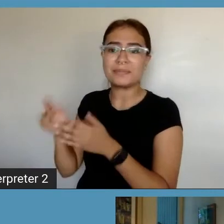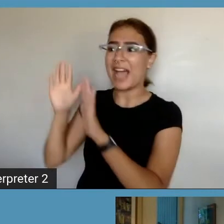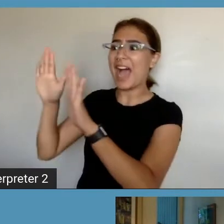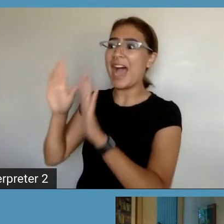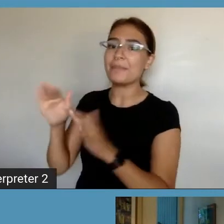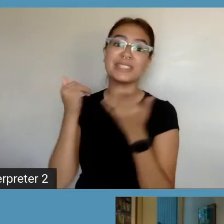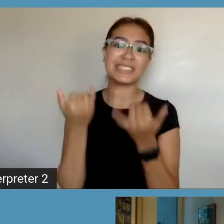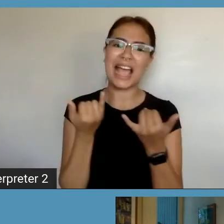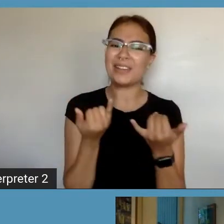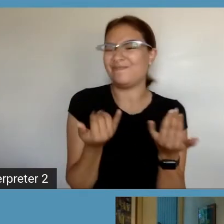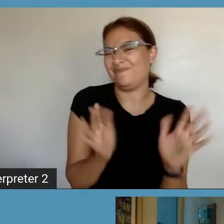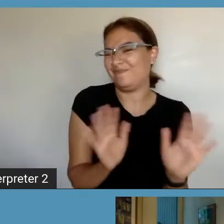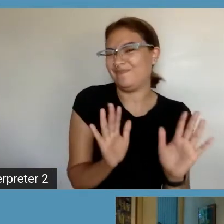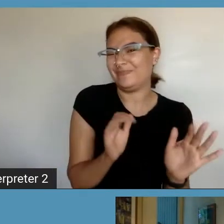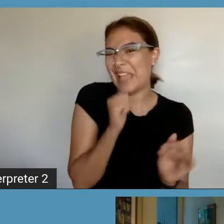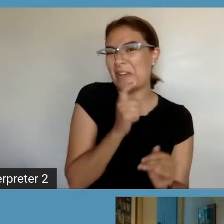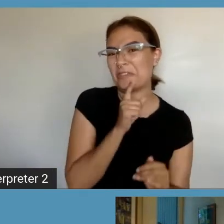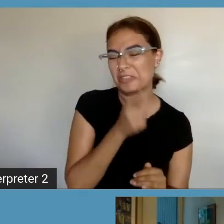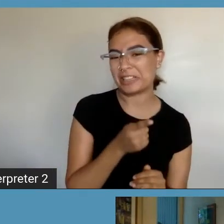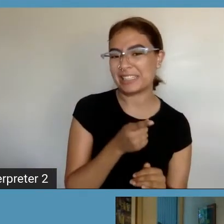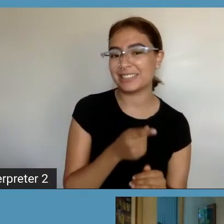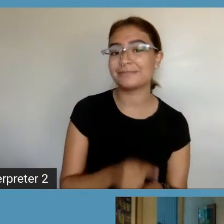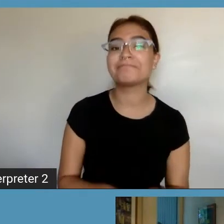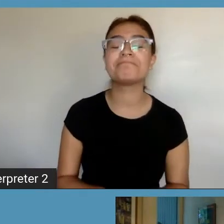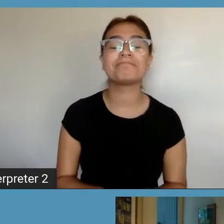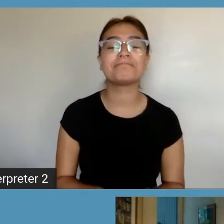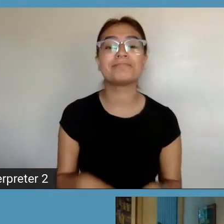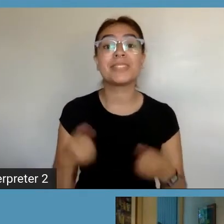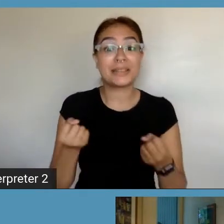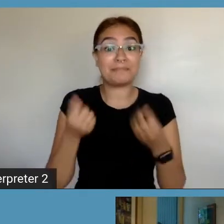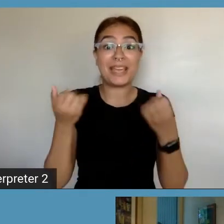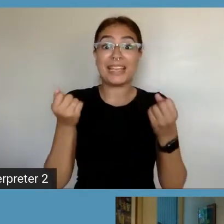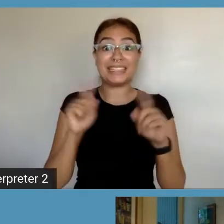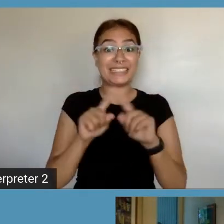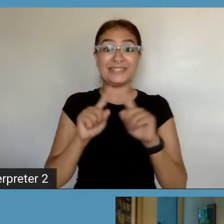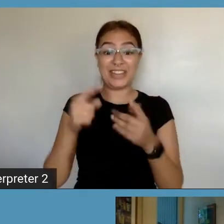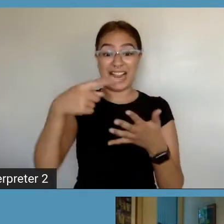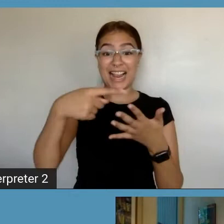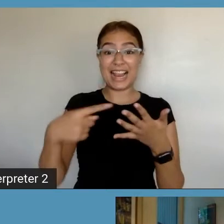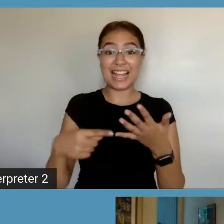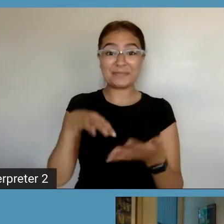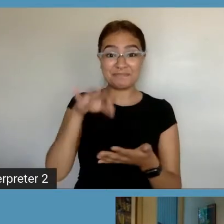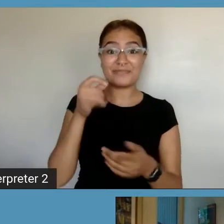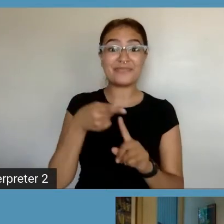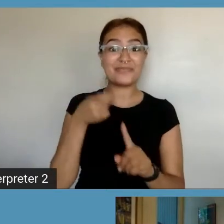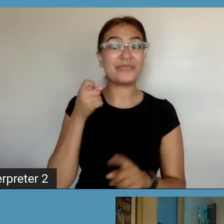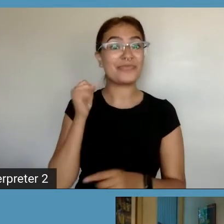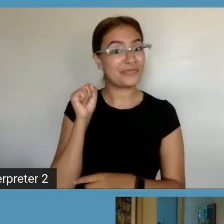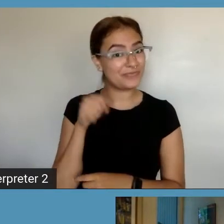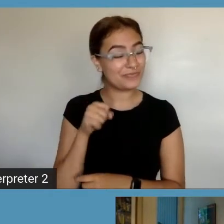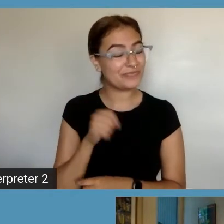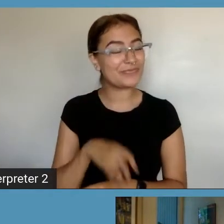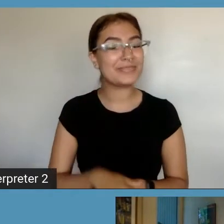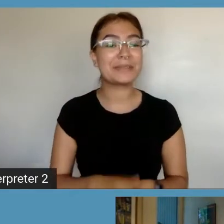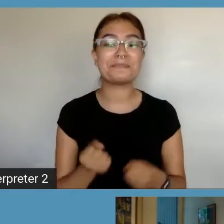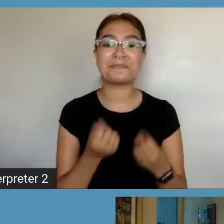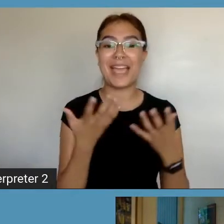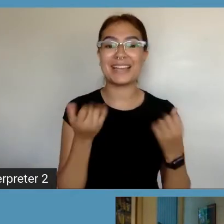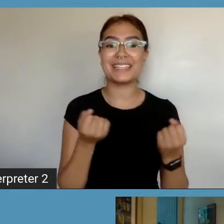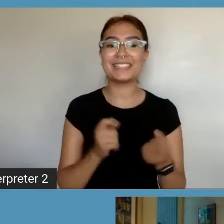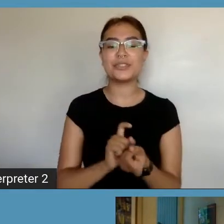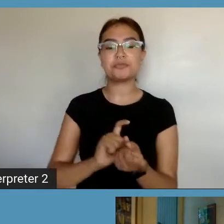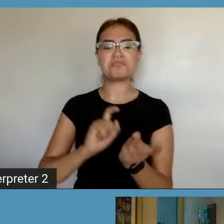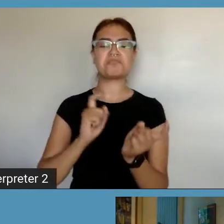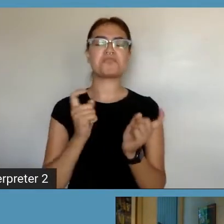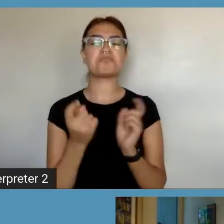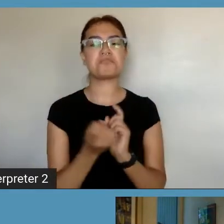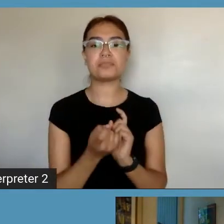It sounds like there's a lot of options to choose from, so in kind of a shift as you work at your